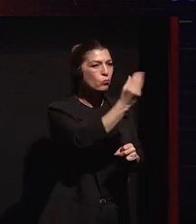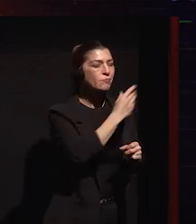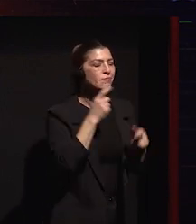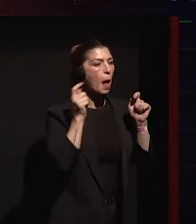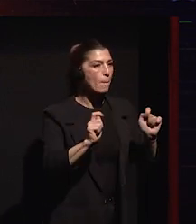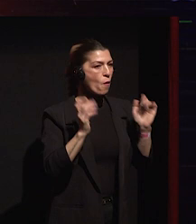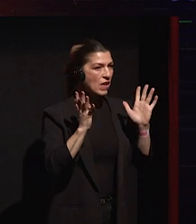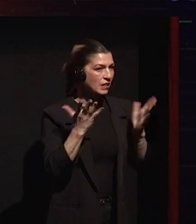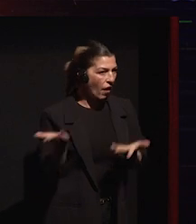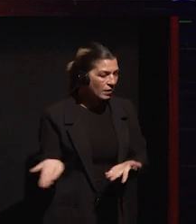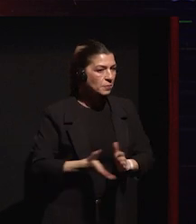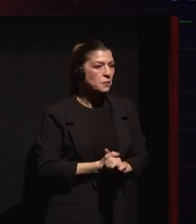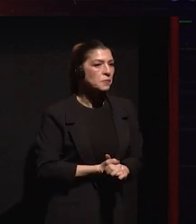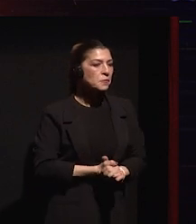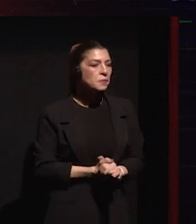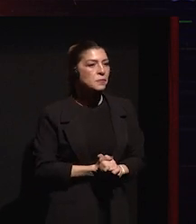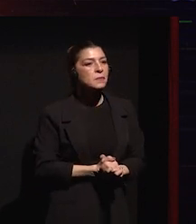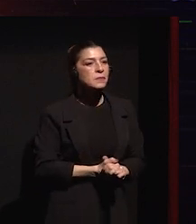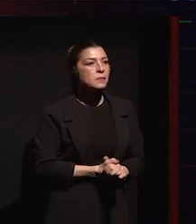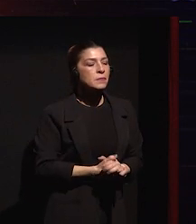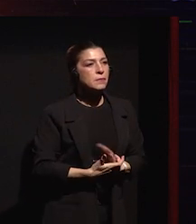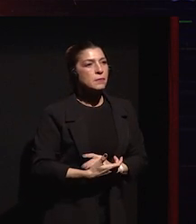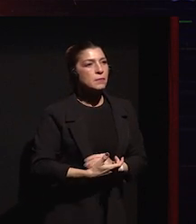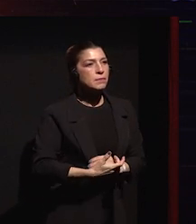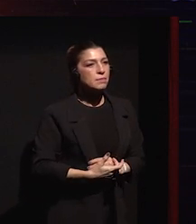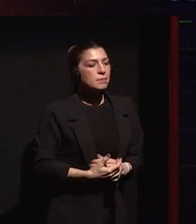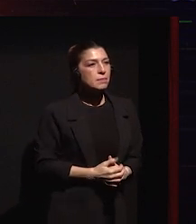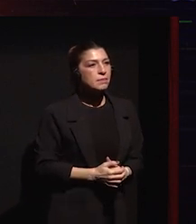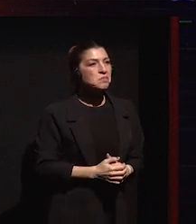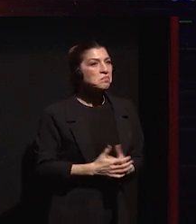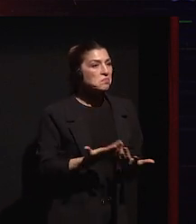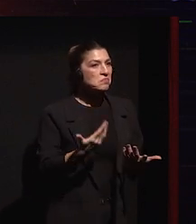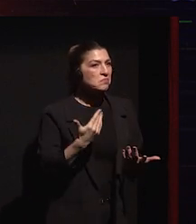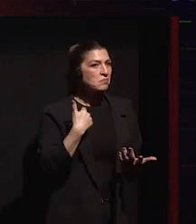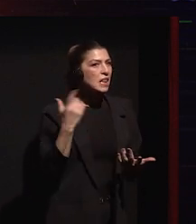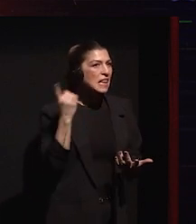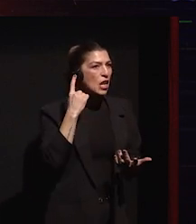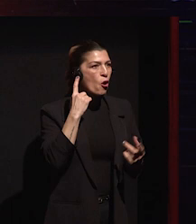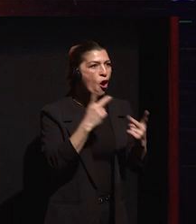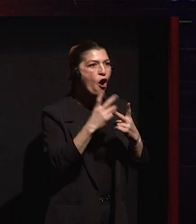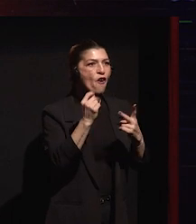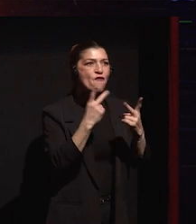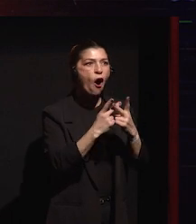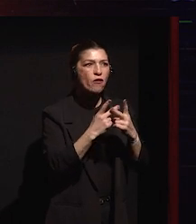And as I was just listening to WOW in Turkish, which is very exciting WOW In Turkish,